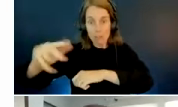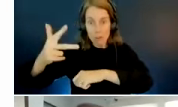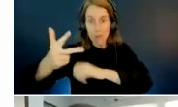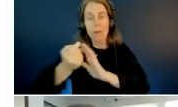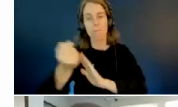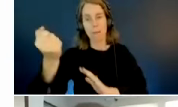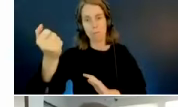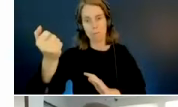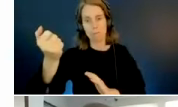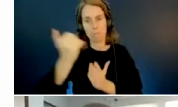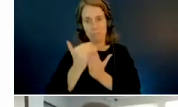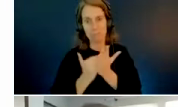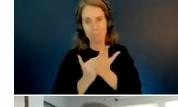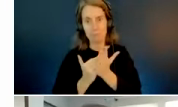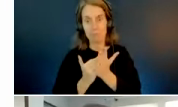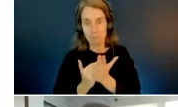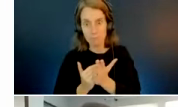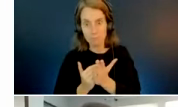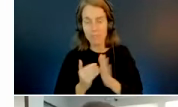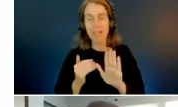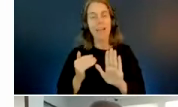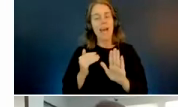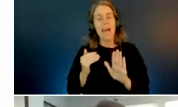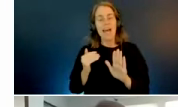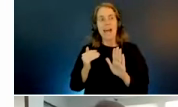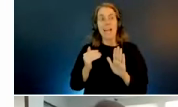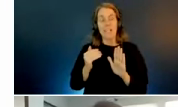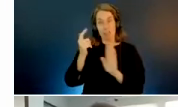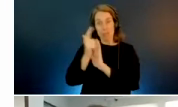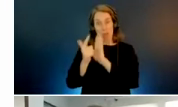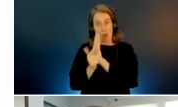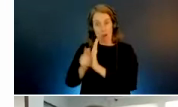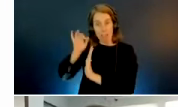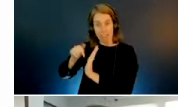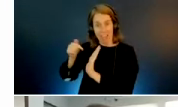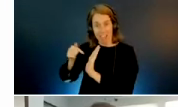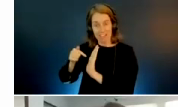um makes it important to check your registration so it's very simple um sc votes we'll put that